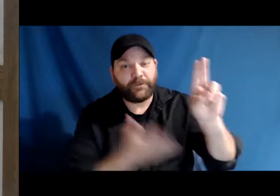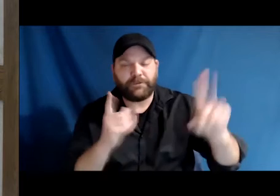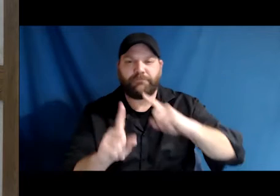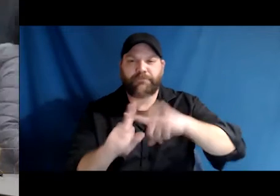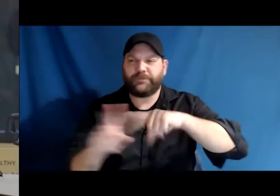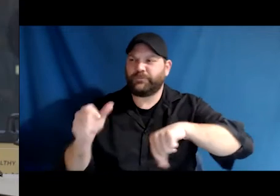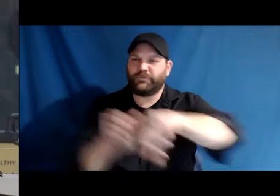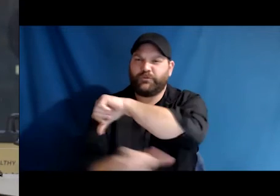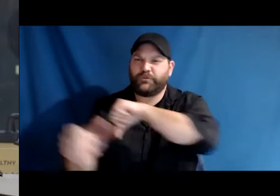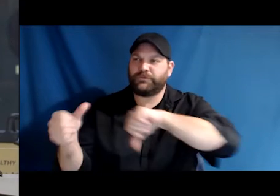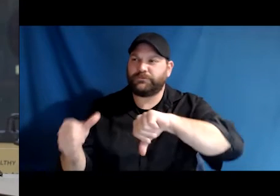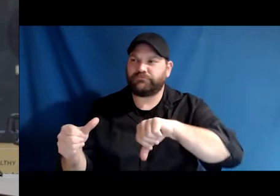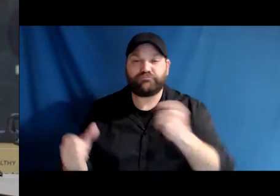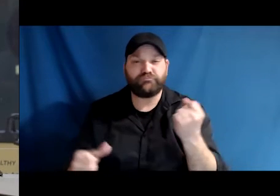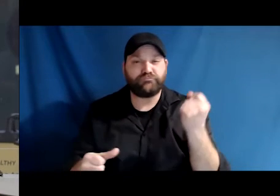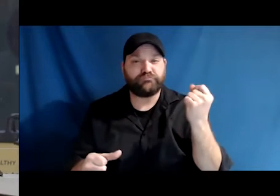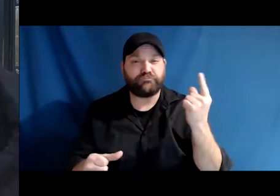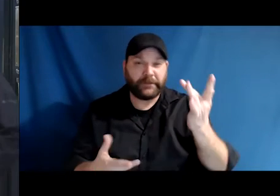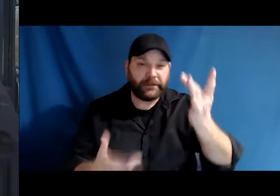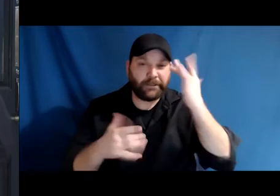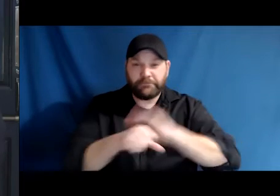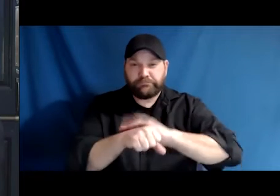What a pandemic can do is force us to work in new ways.